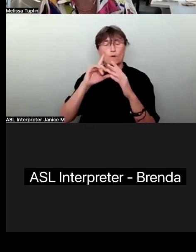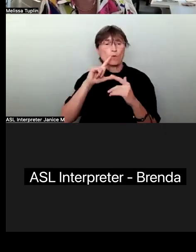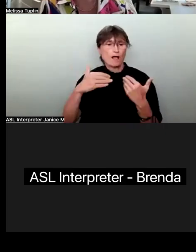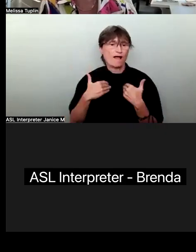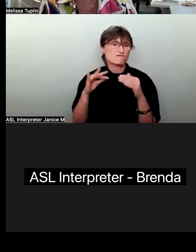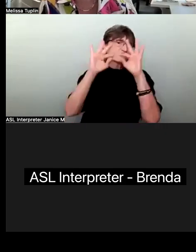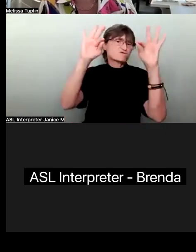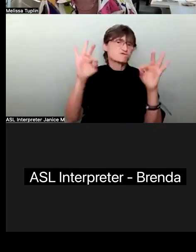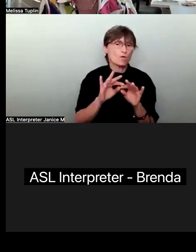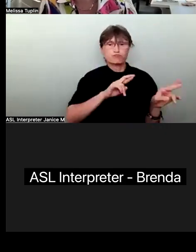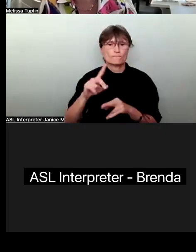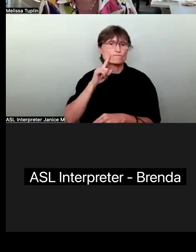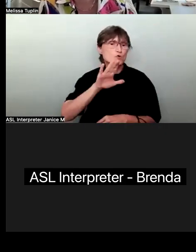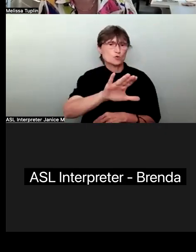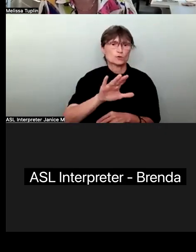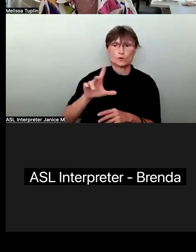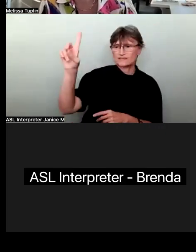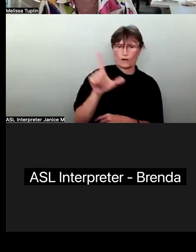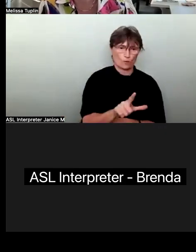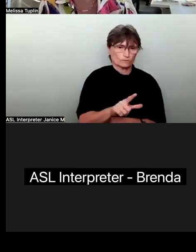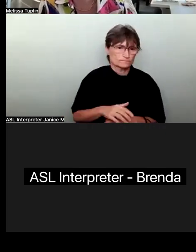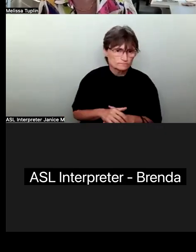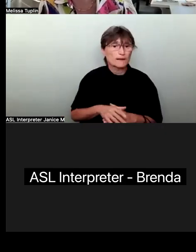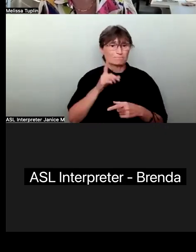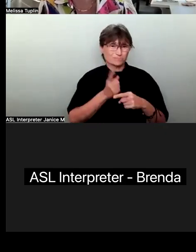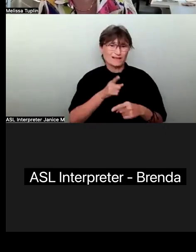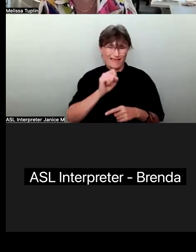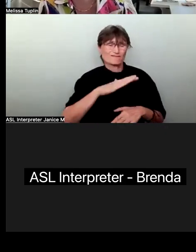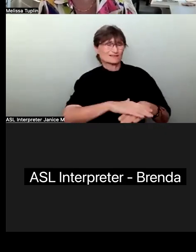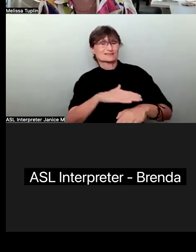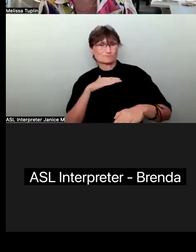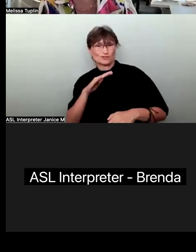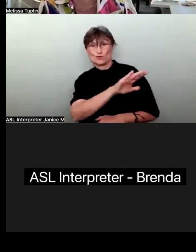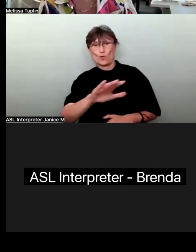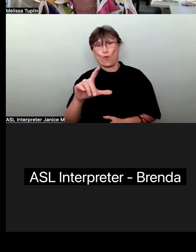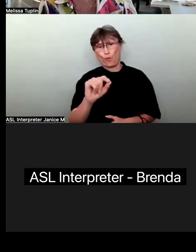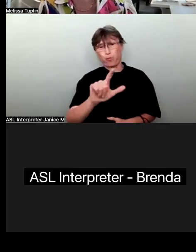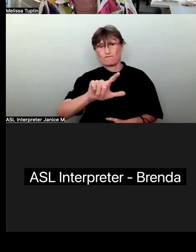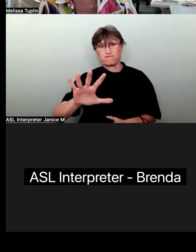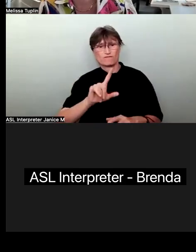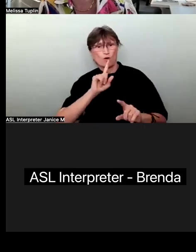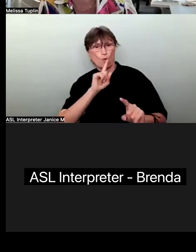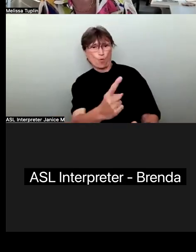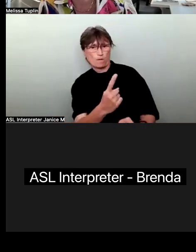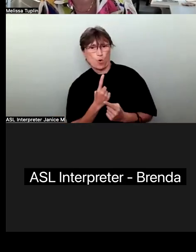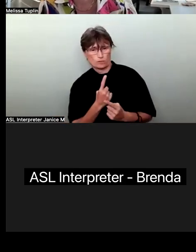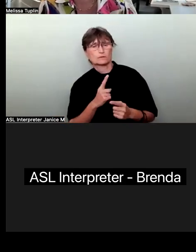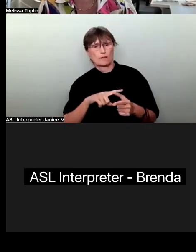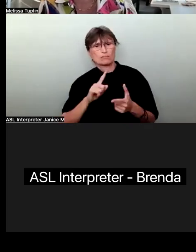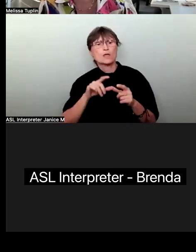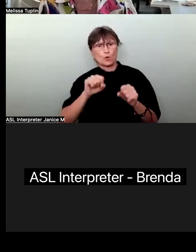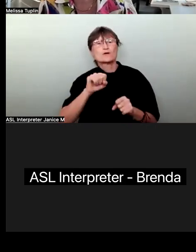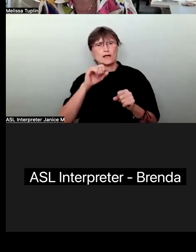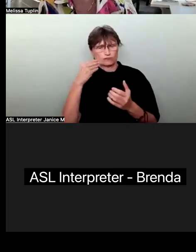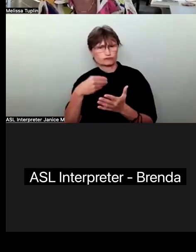well, and you must submit your 2025 reporting in order to receive your 2026 funds. This is also